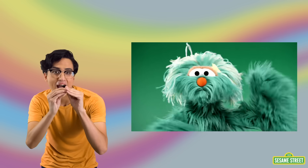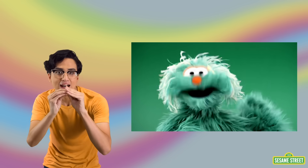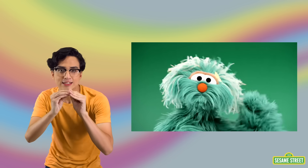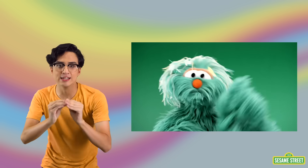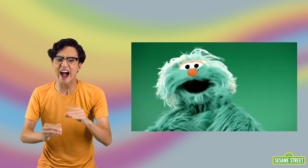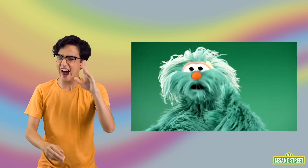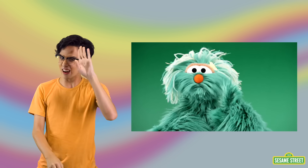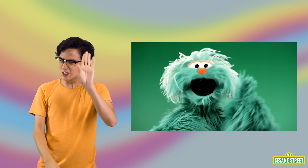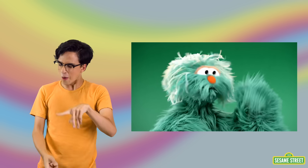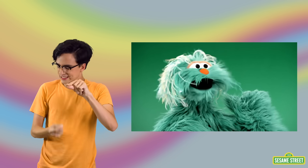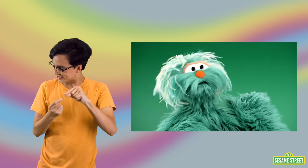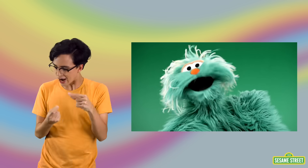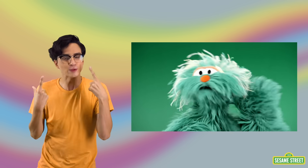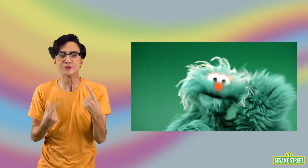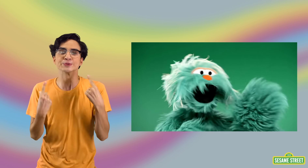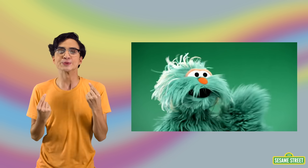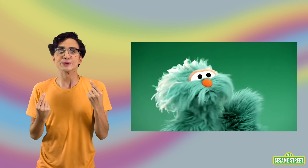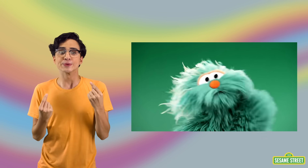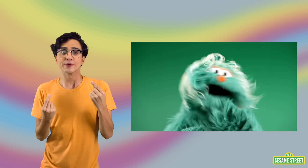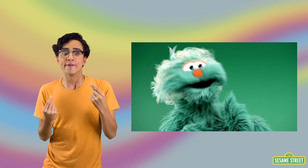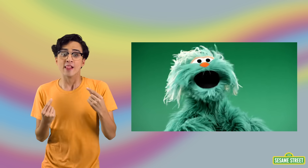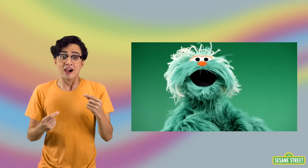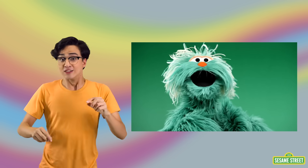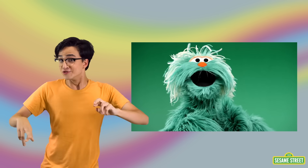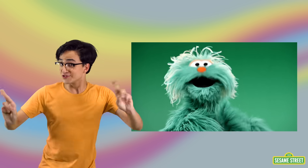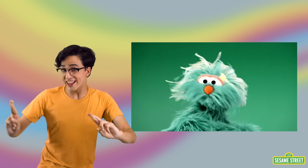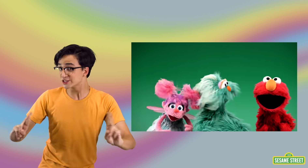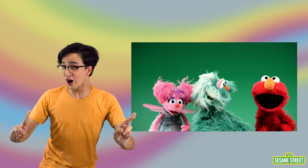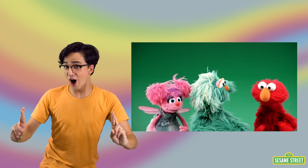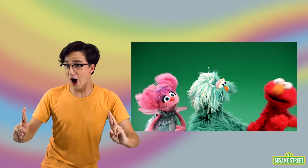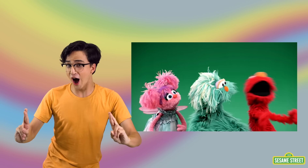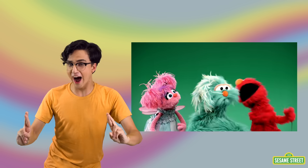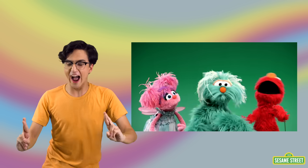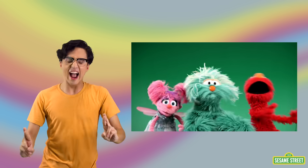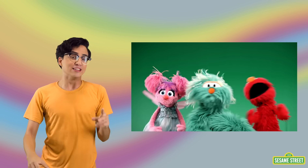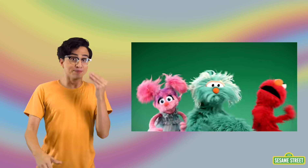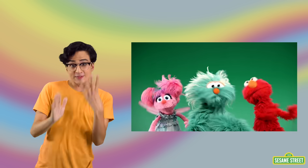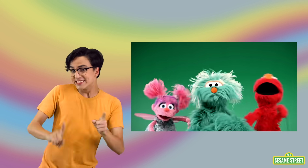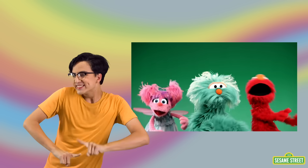I know exactly what we should do. (Rosita speaks Spanish) Key change!